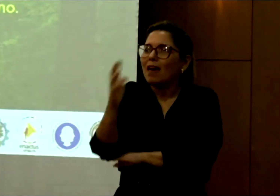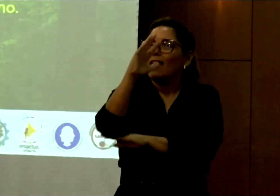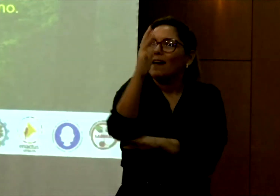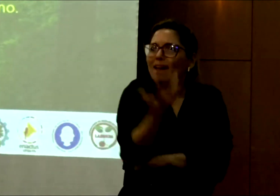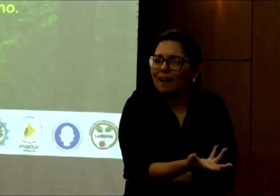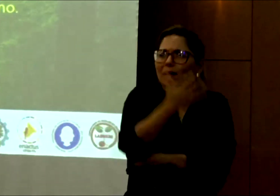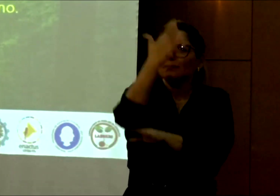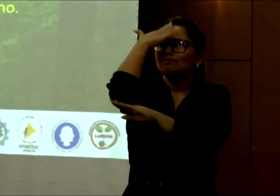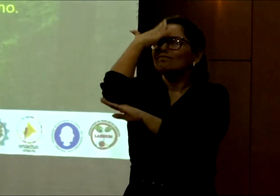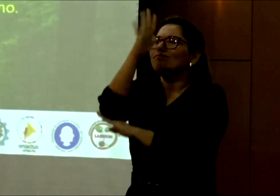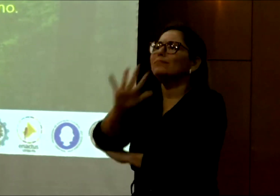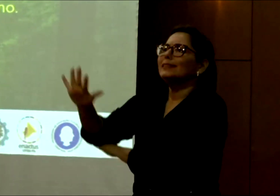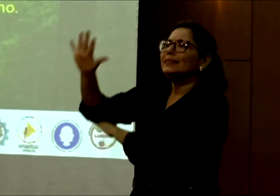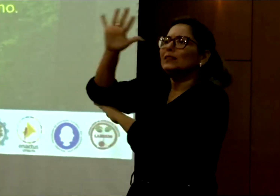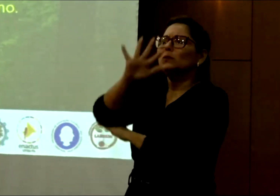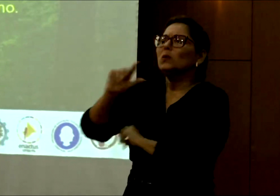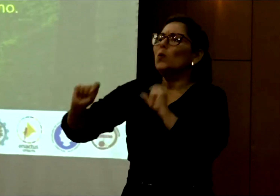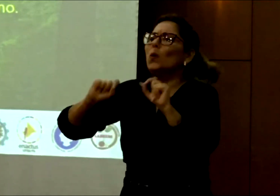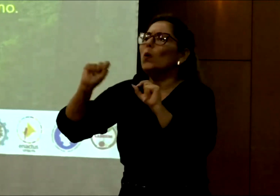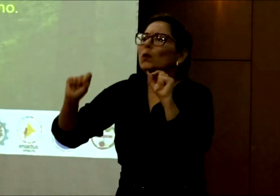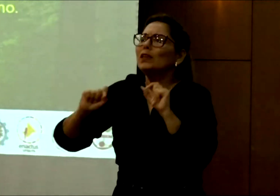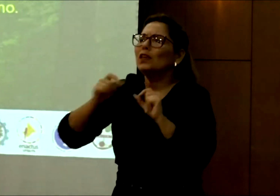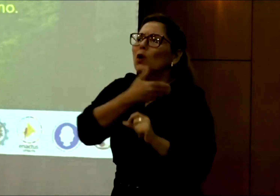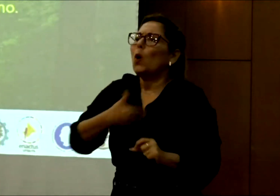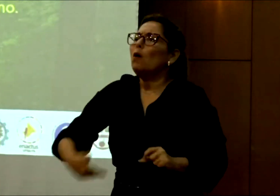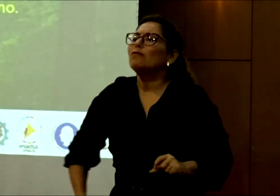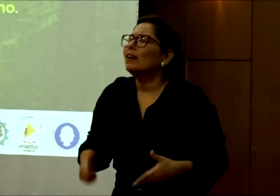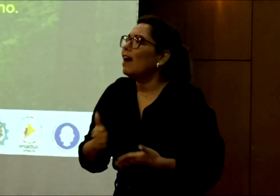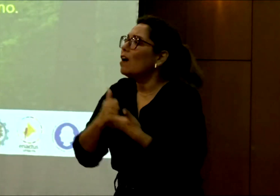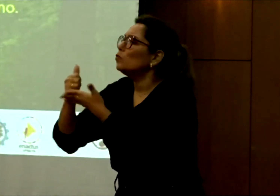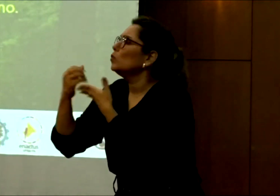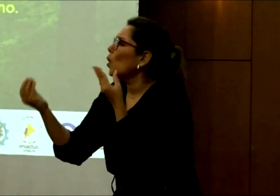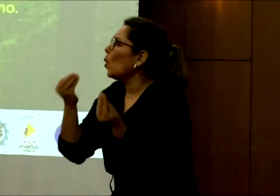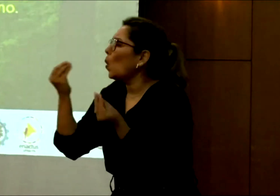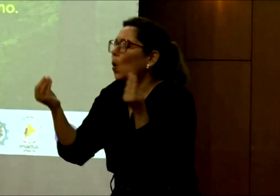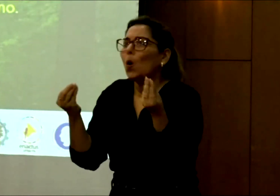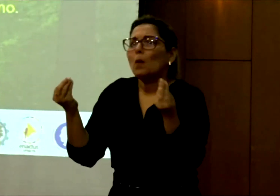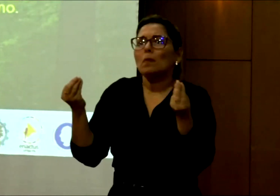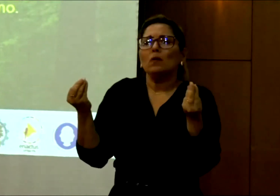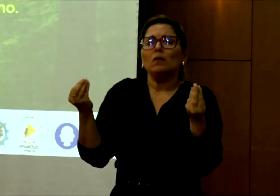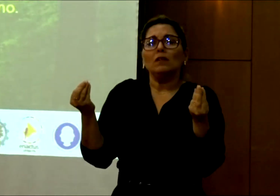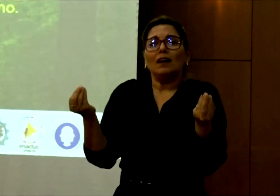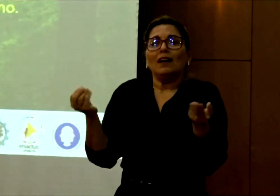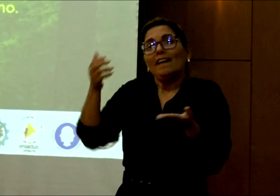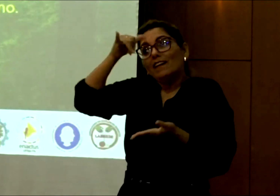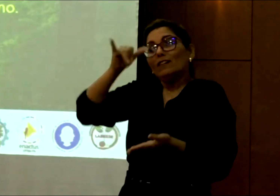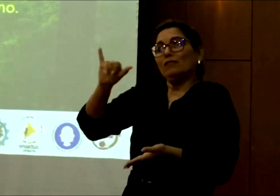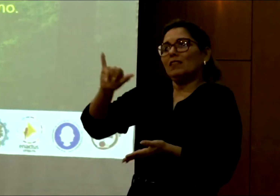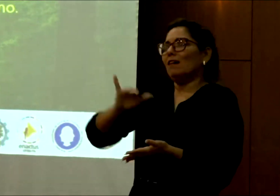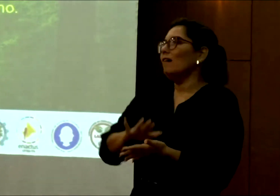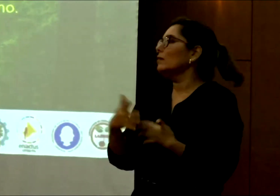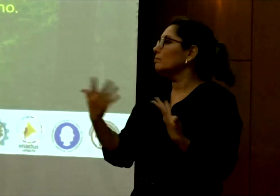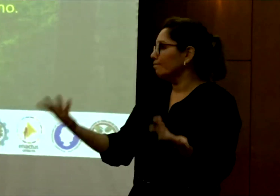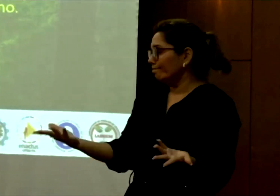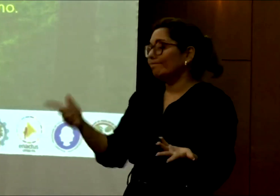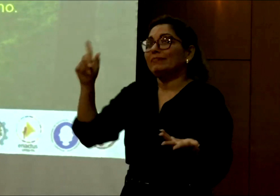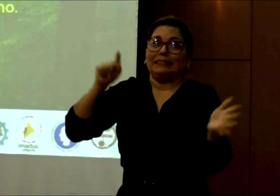have done to reduce this deforestation in our state, also in the entire Amazon , this has to be asked of our governor,